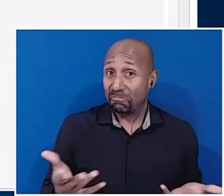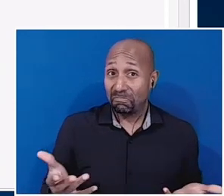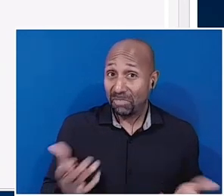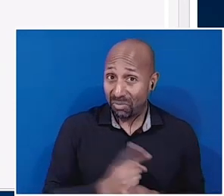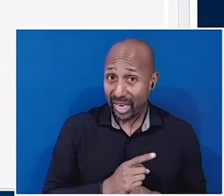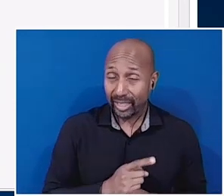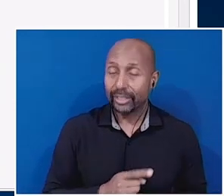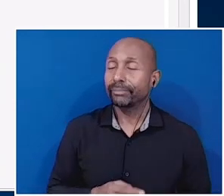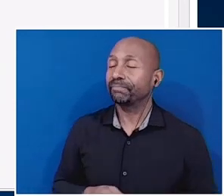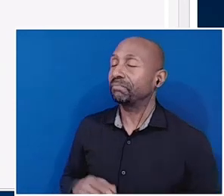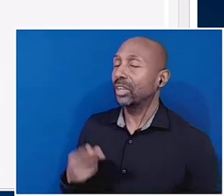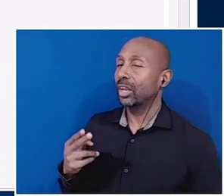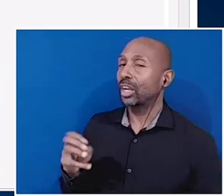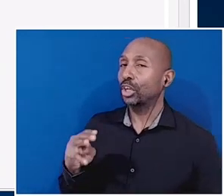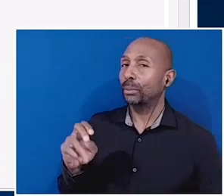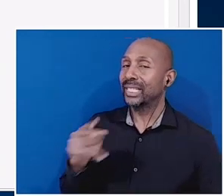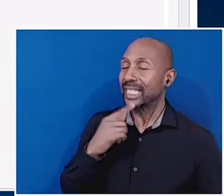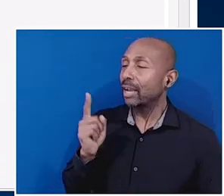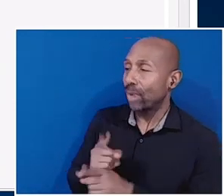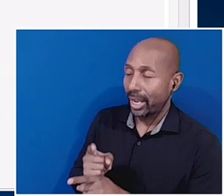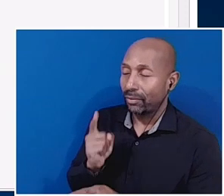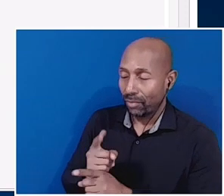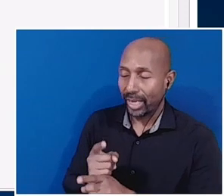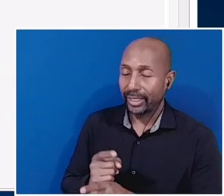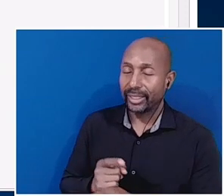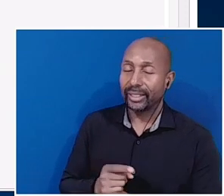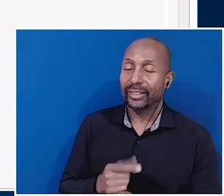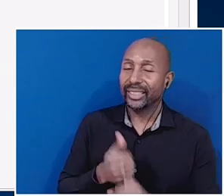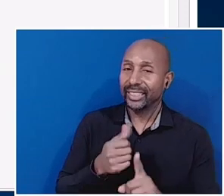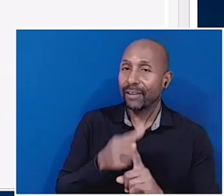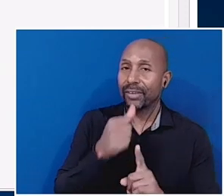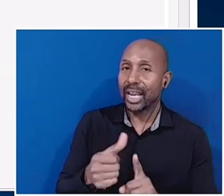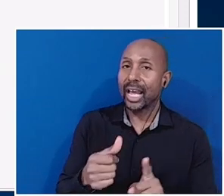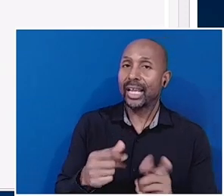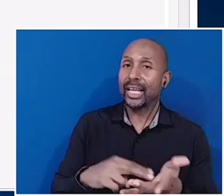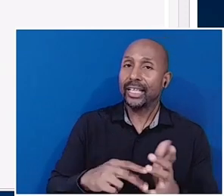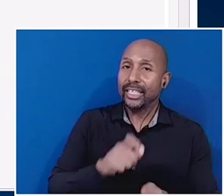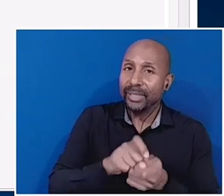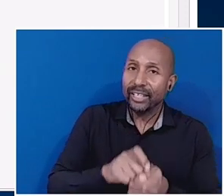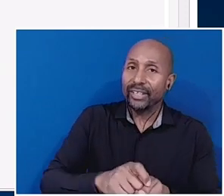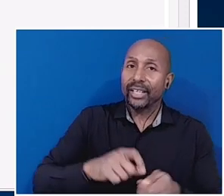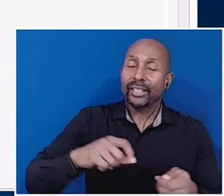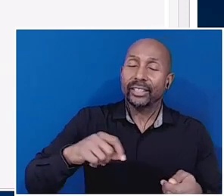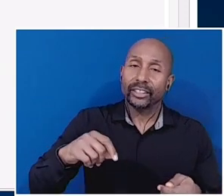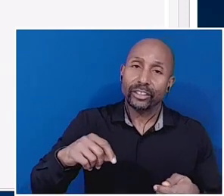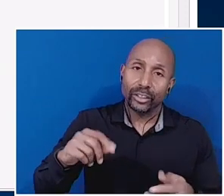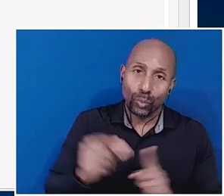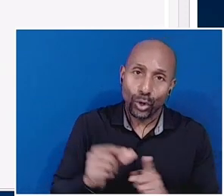It's not a defined term and the only reason it was inserted, again, because we may